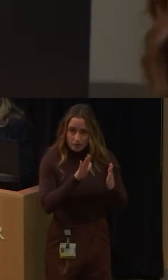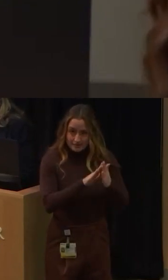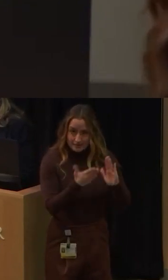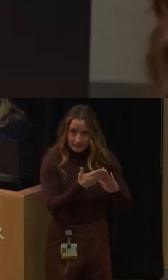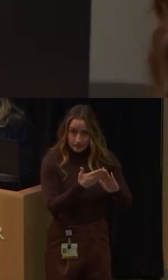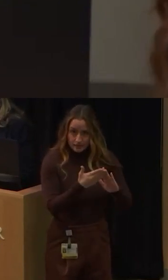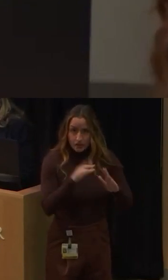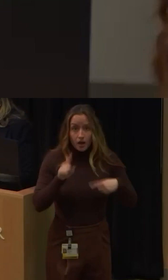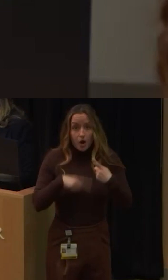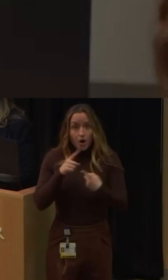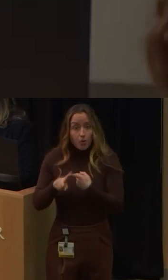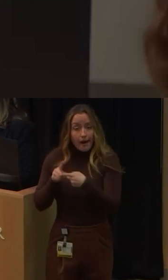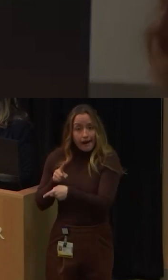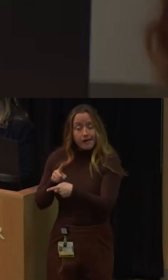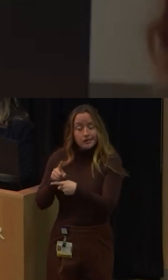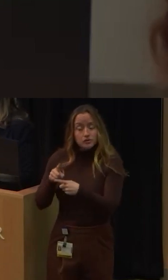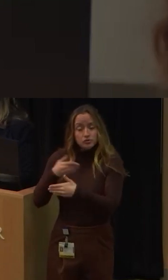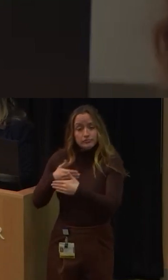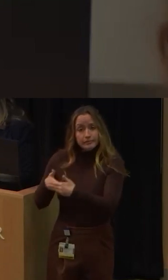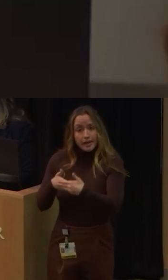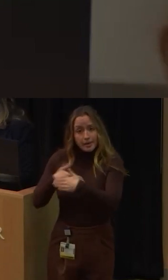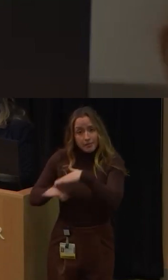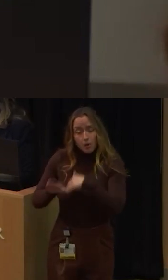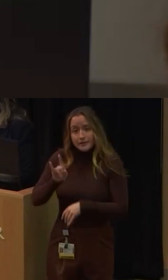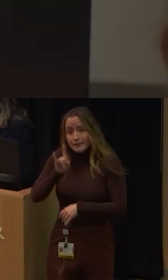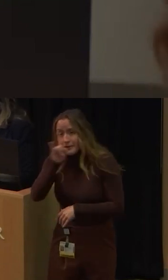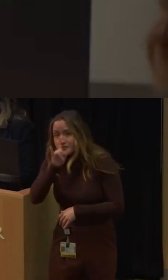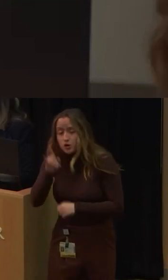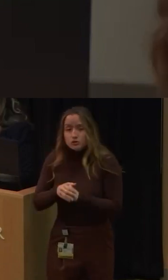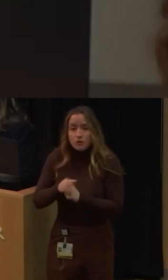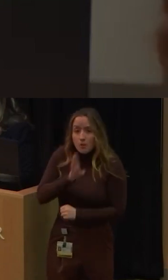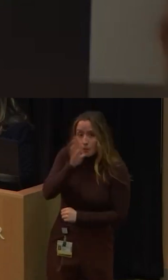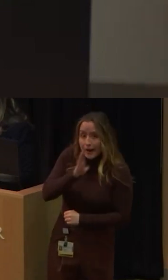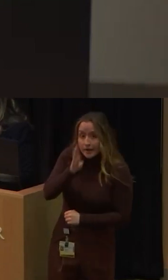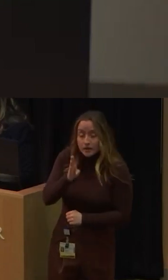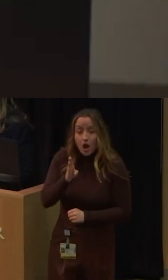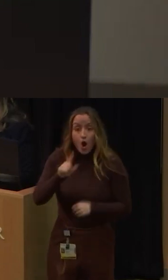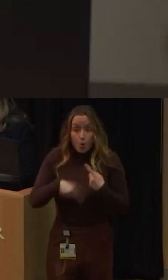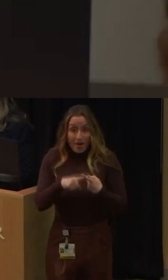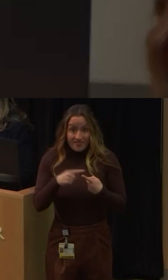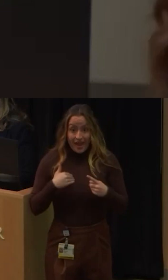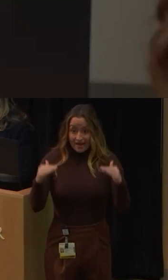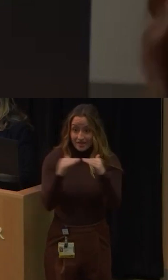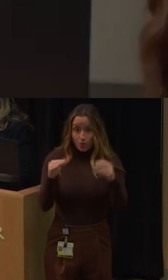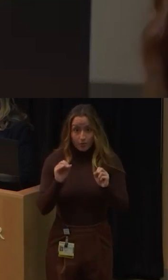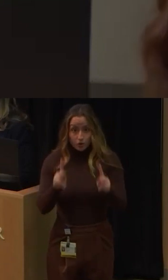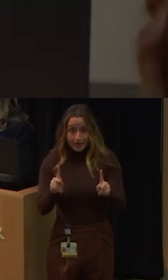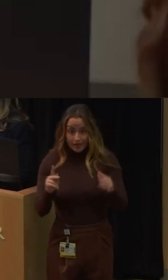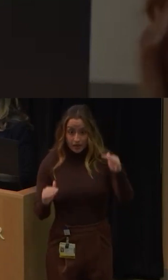as one born in Pittsford, Webster, or Brighton, we still have a lot of work to do as a group,